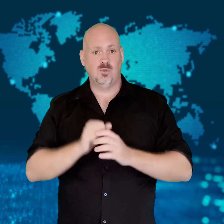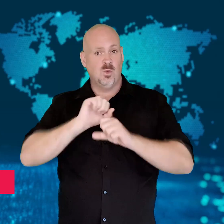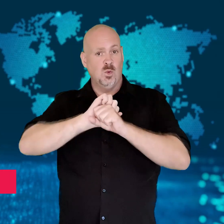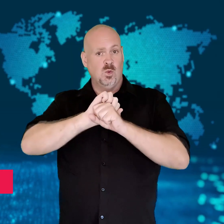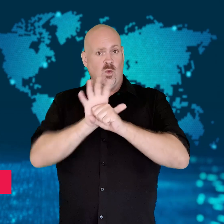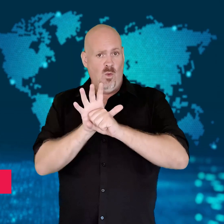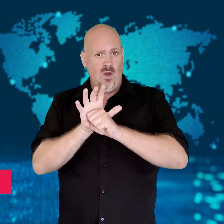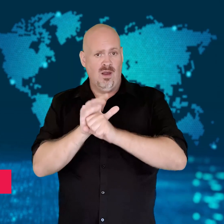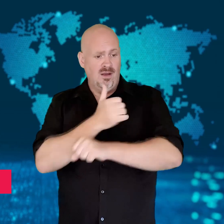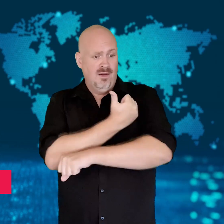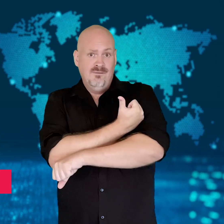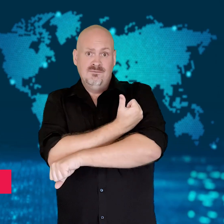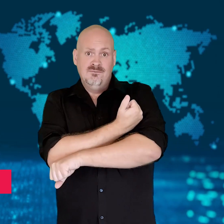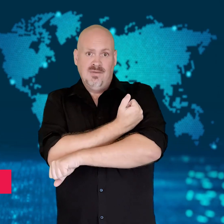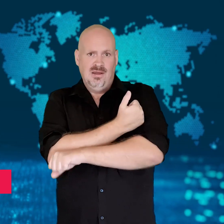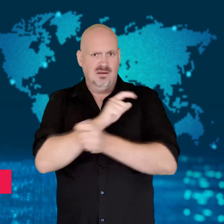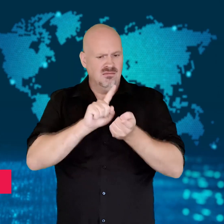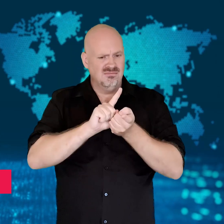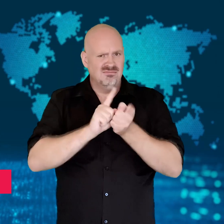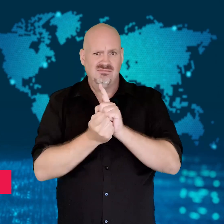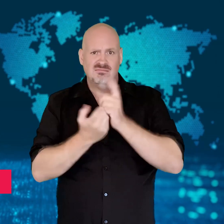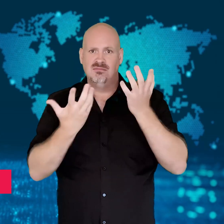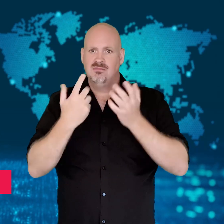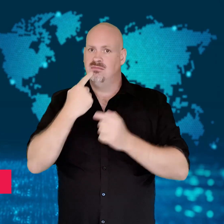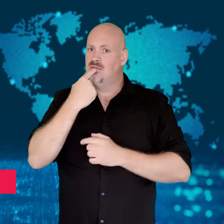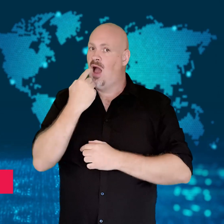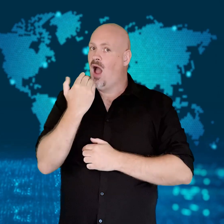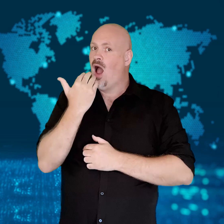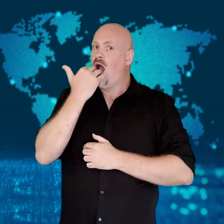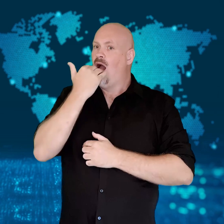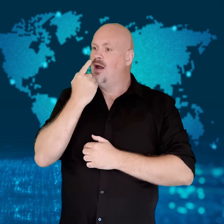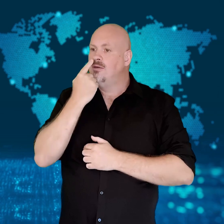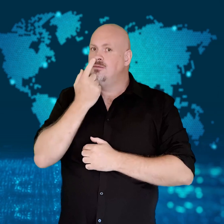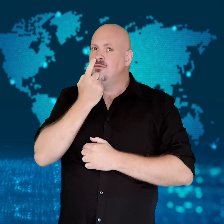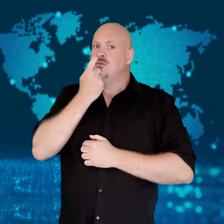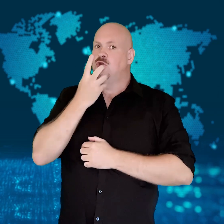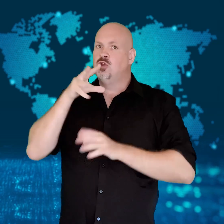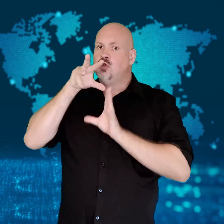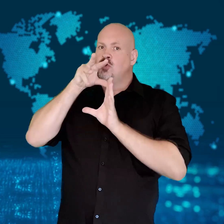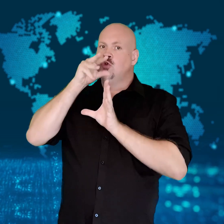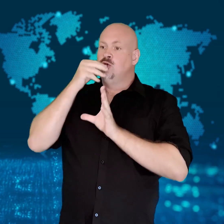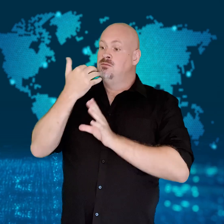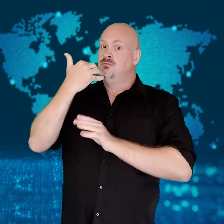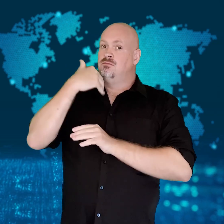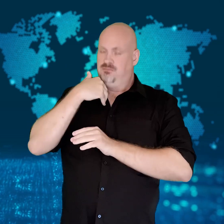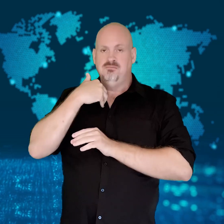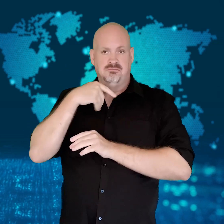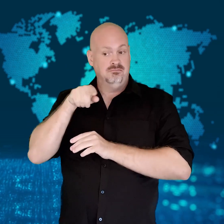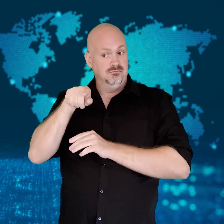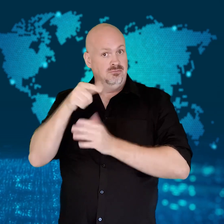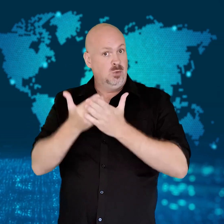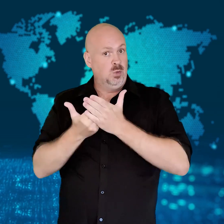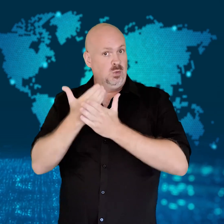[GAVIN]: An inhaled COVID-19 vaccine has been approved for emergency use in China.